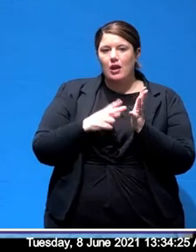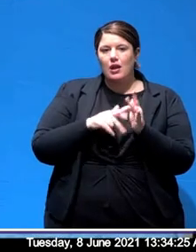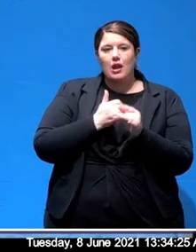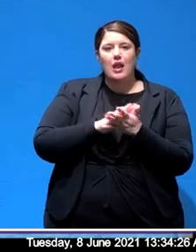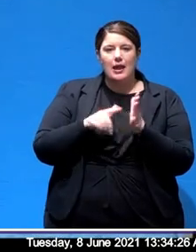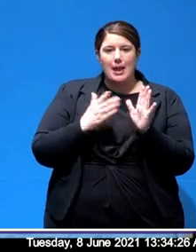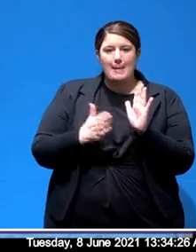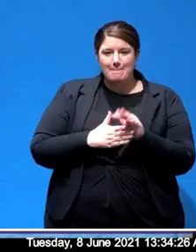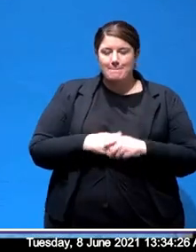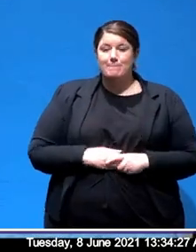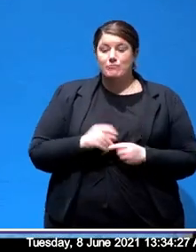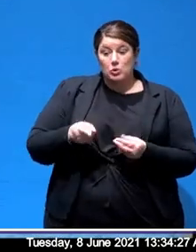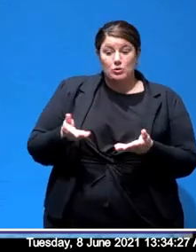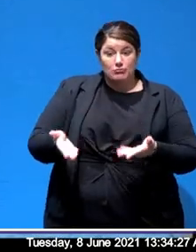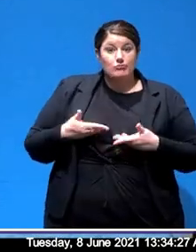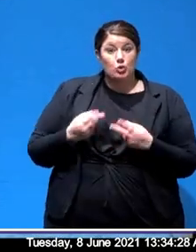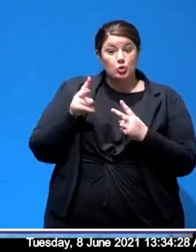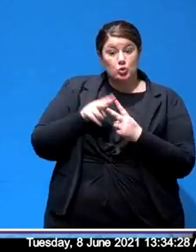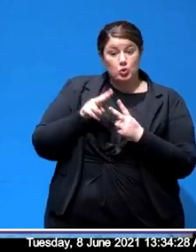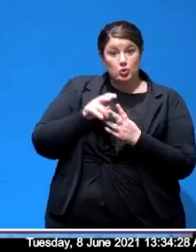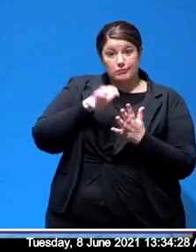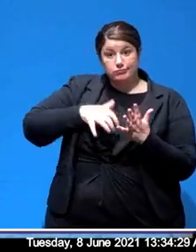You have made two statements for this Royal Commission, the first